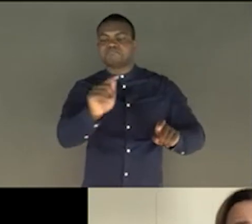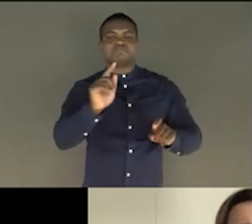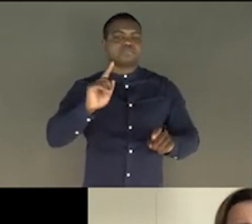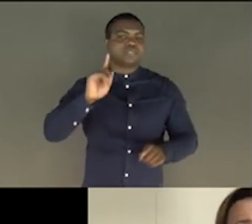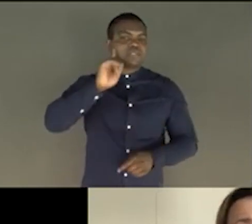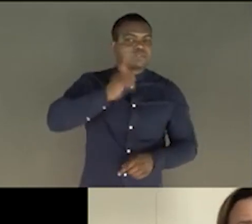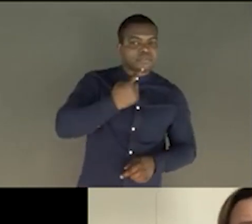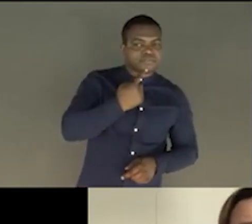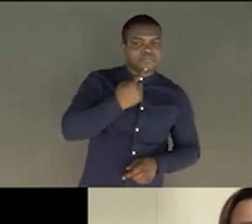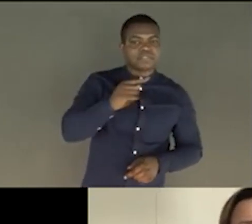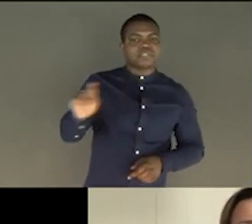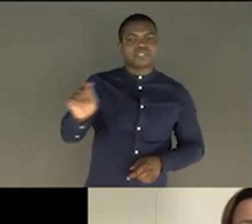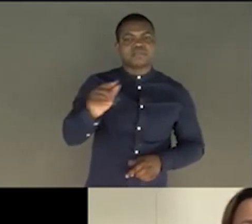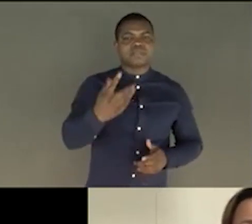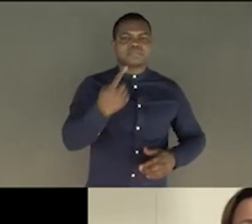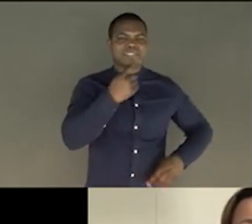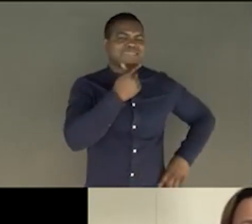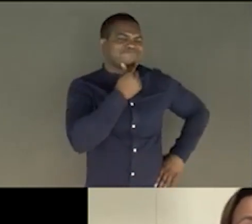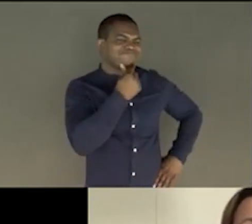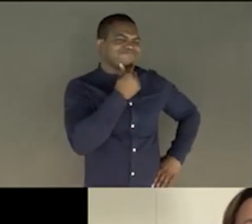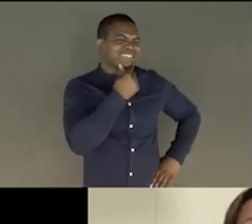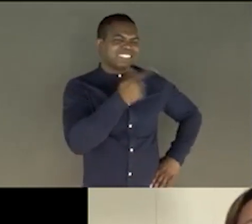That doesn't mean that it's good enough.